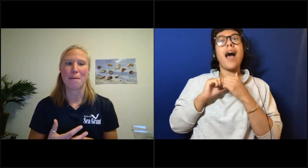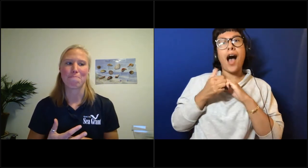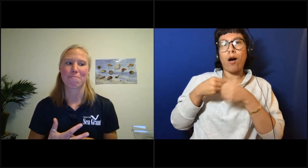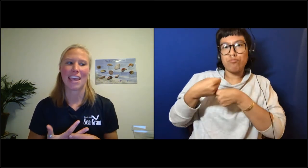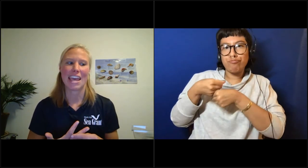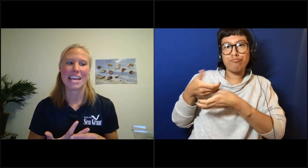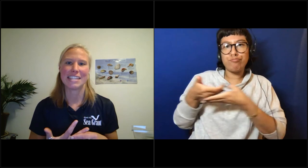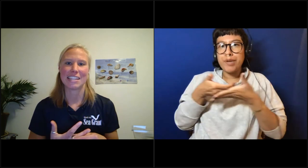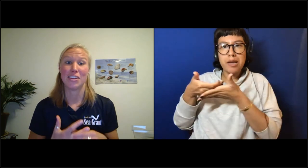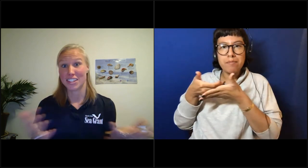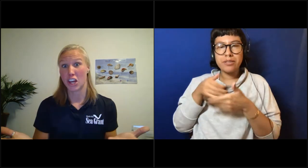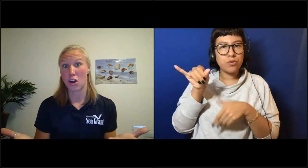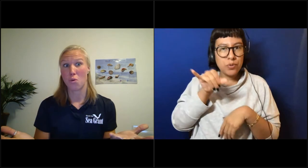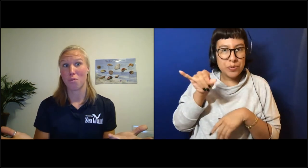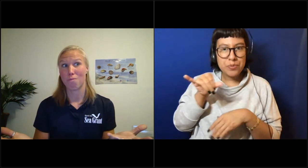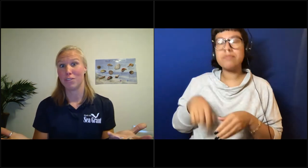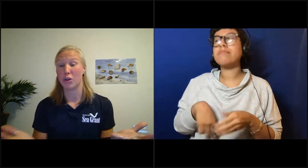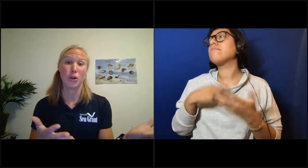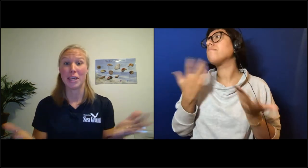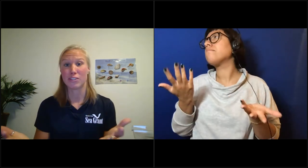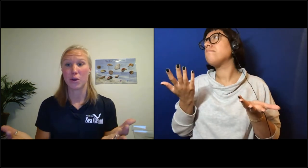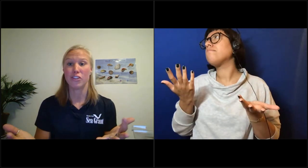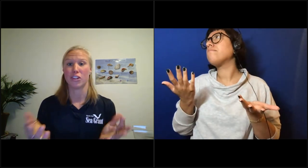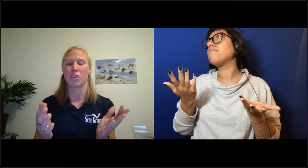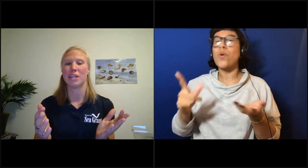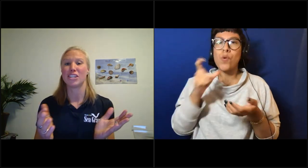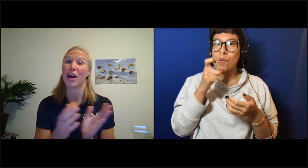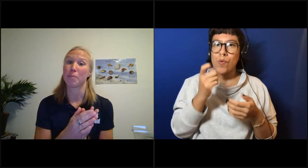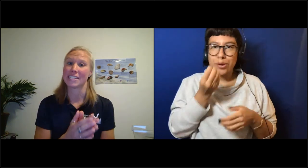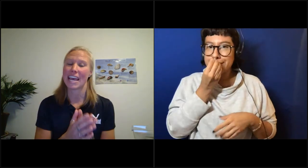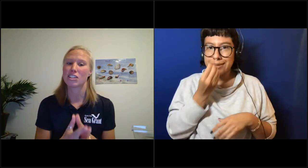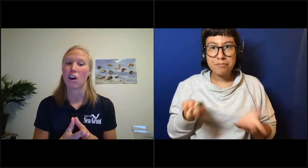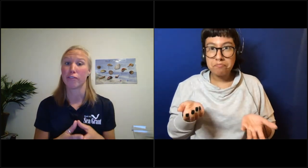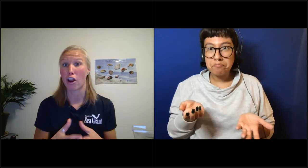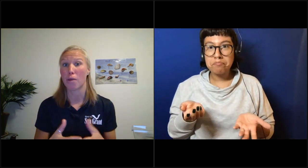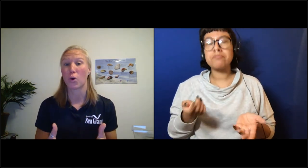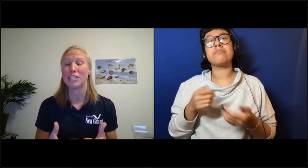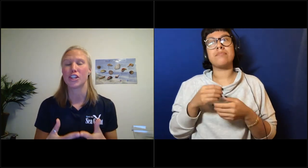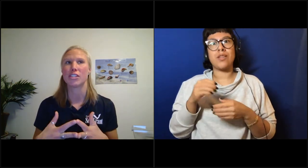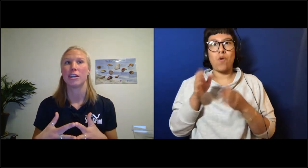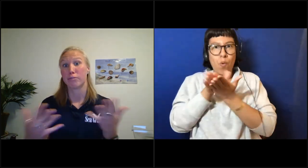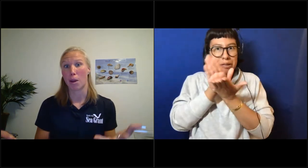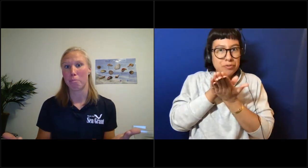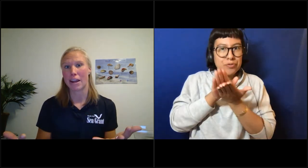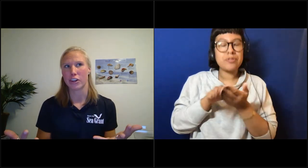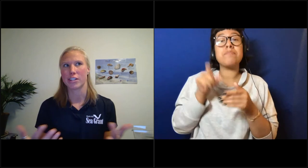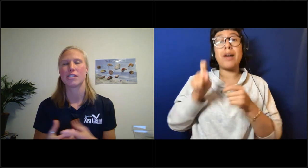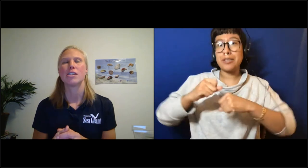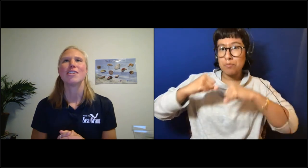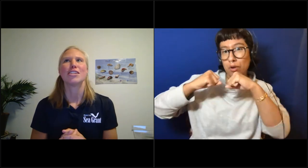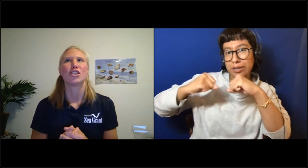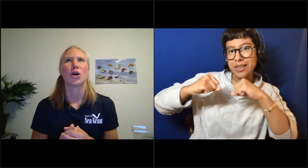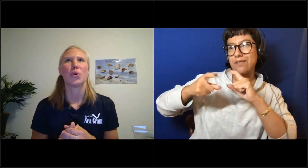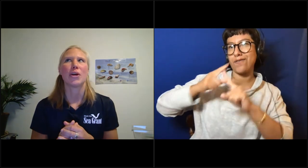And you need to know who eats oyster. So we need to know how to protect our farm oysters from predators.